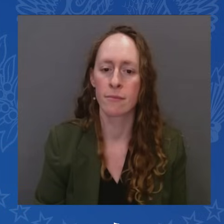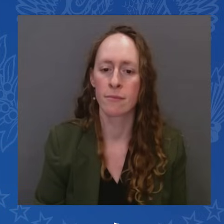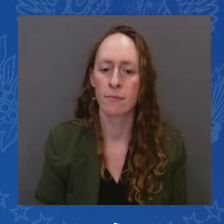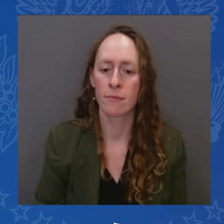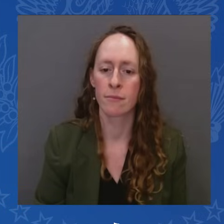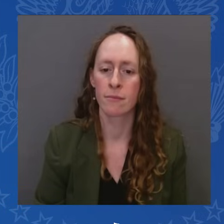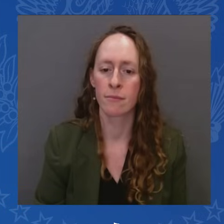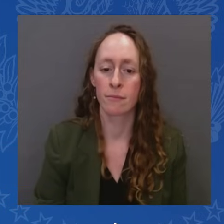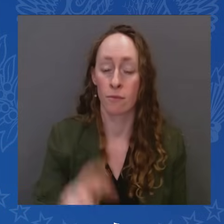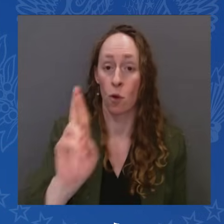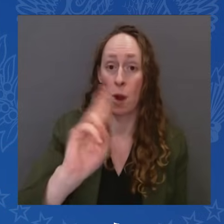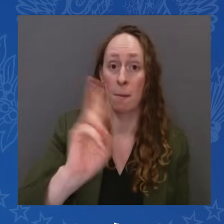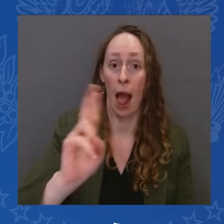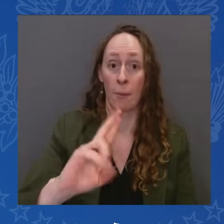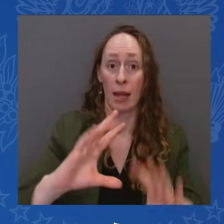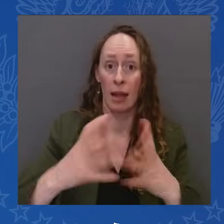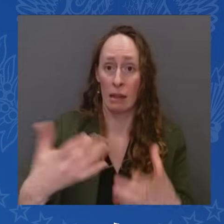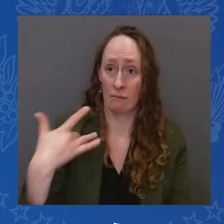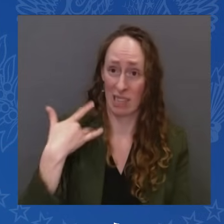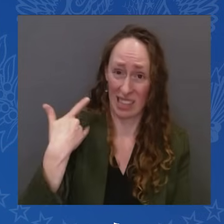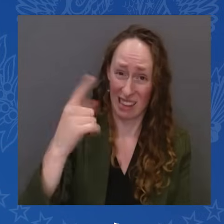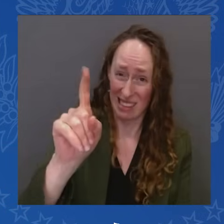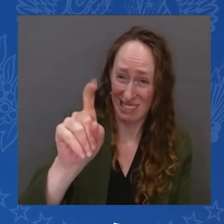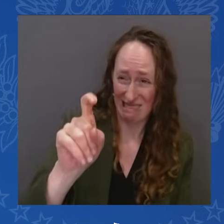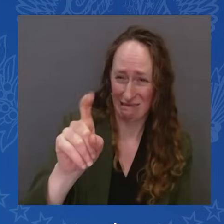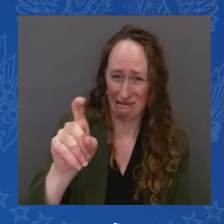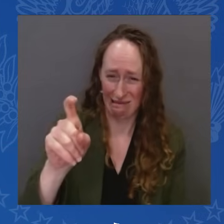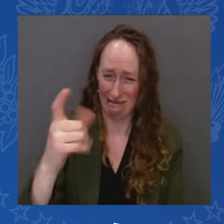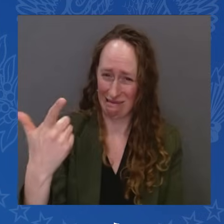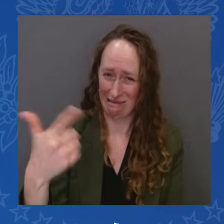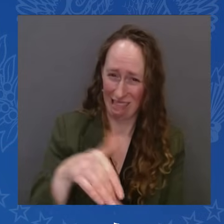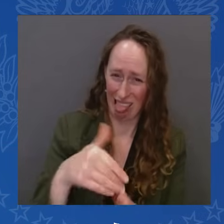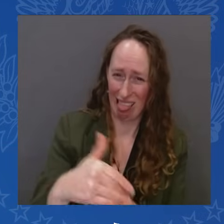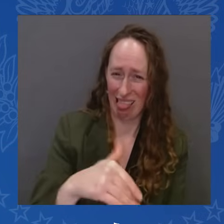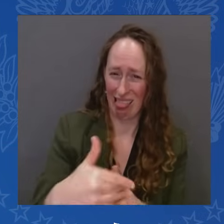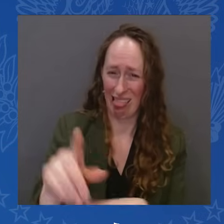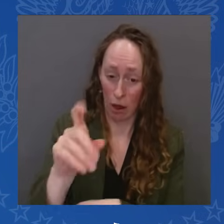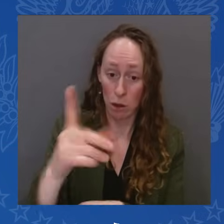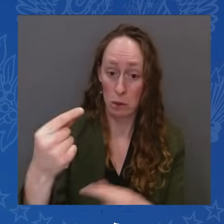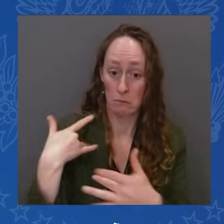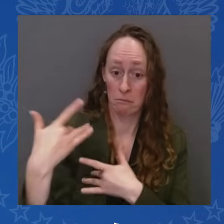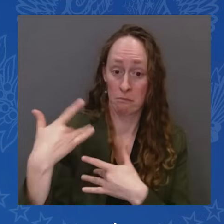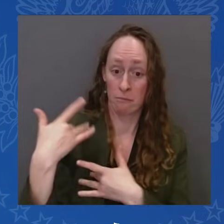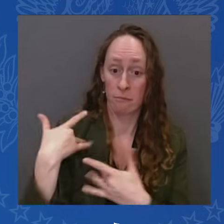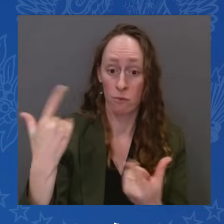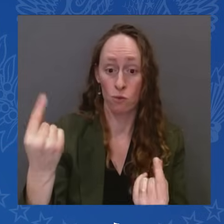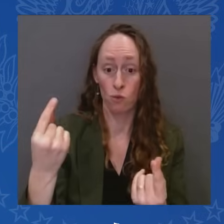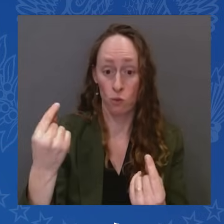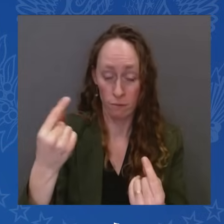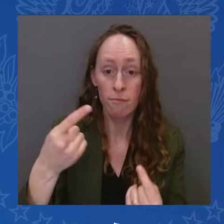would be the end of an independent Ukraine? That's for both of you. And then for you, Pres- -- President Biden: